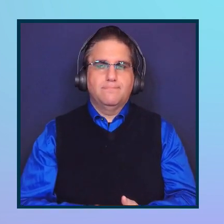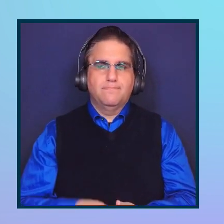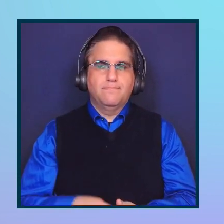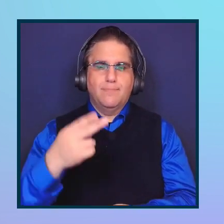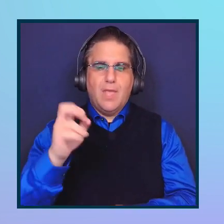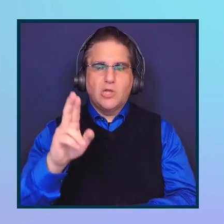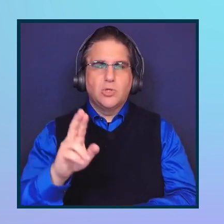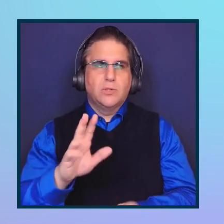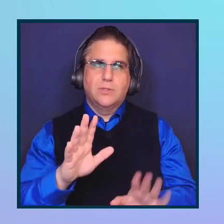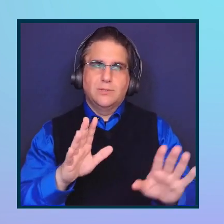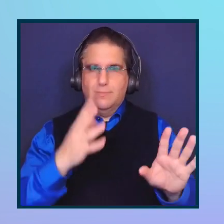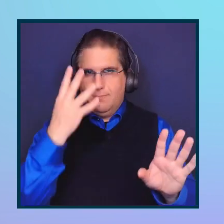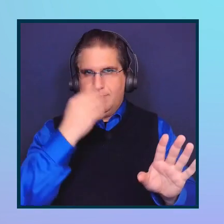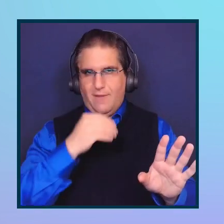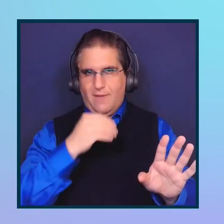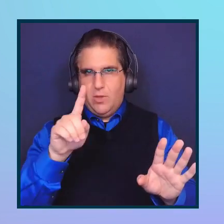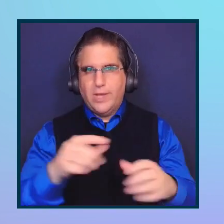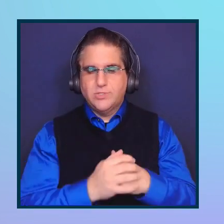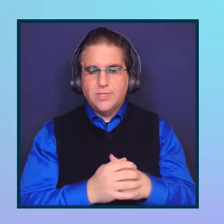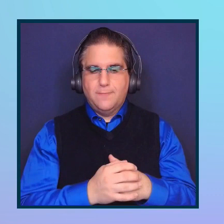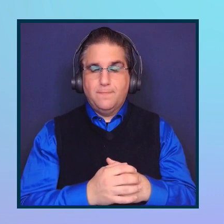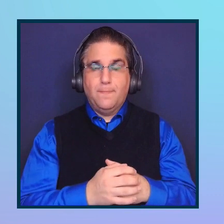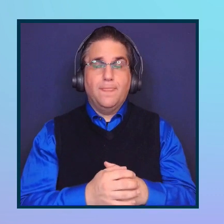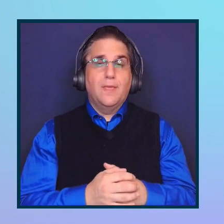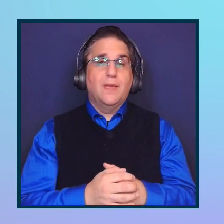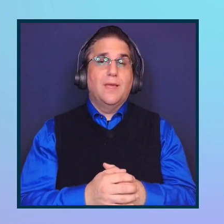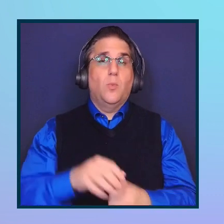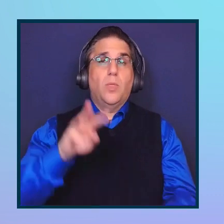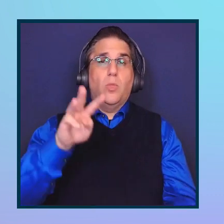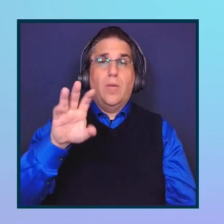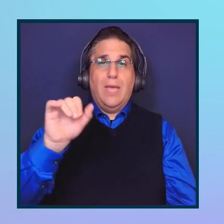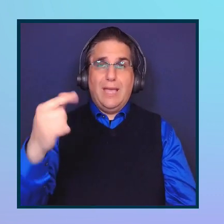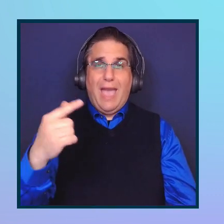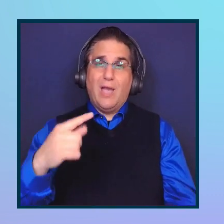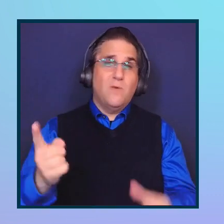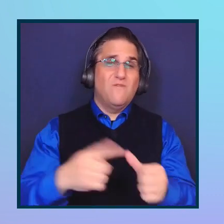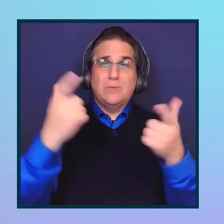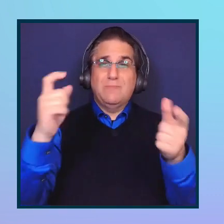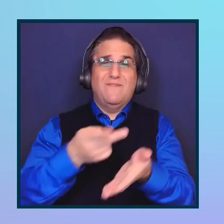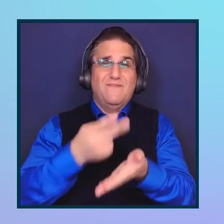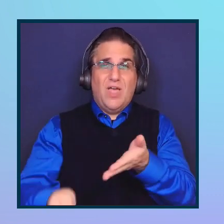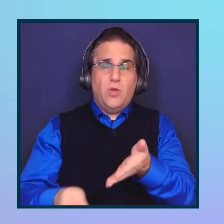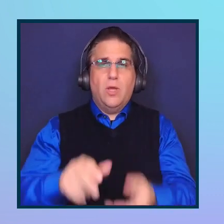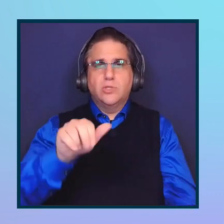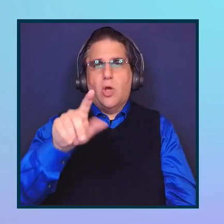So the first failure in WCAG that we always talk about is the alternate text images.